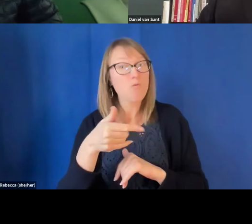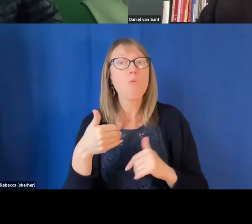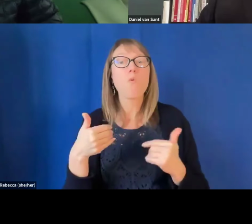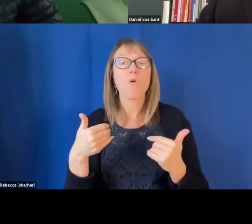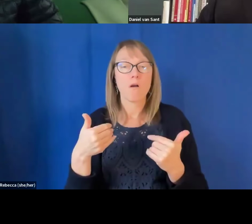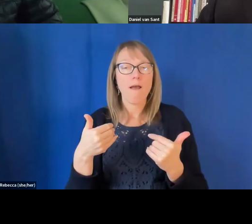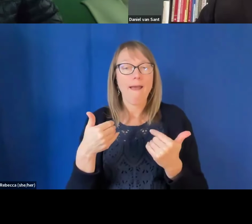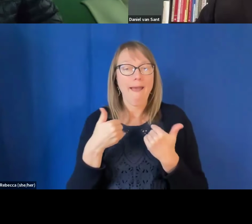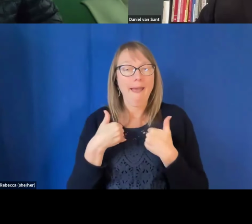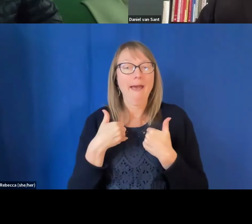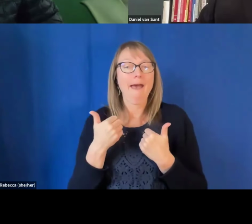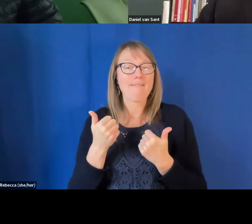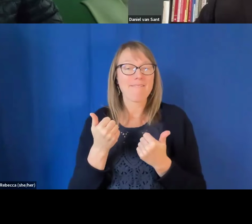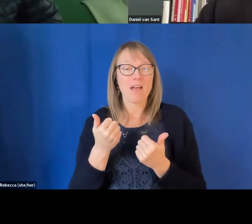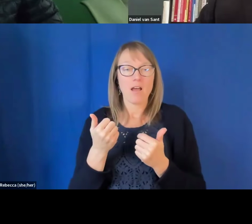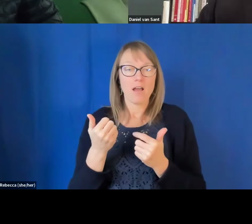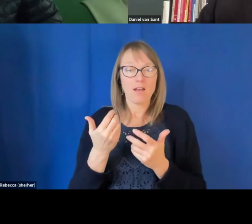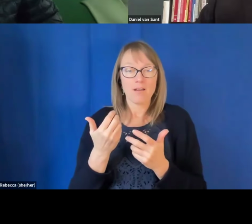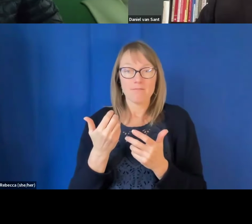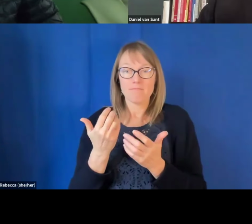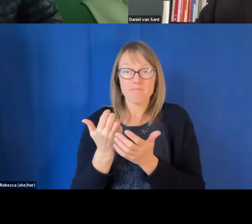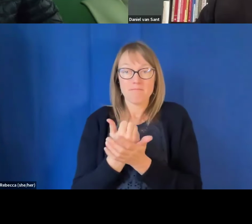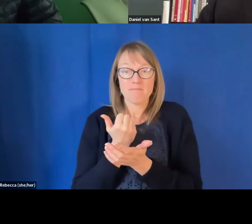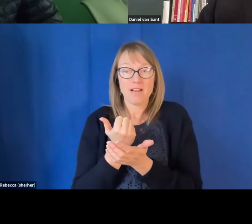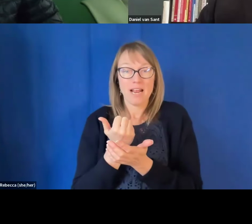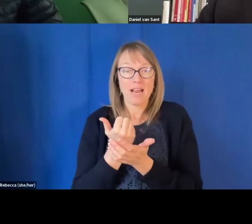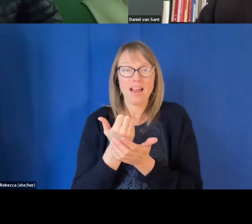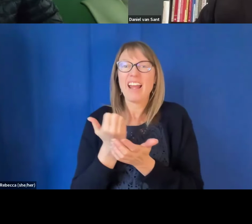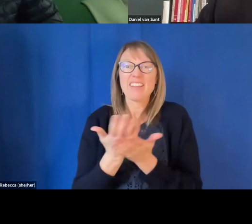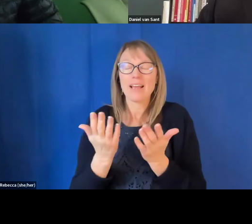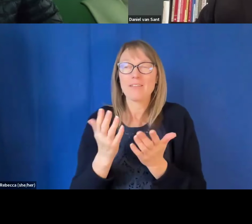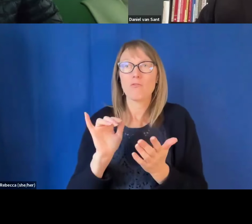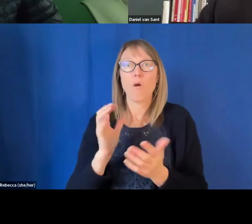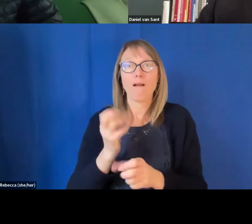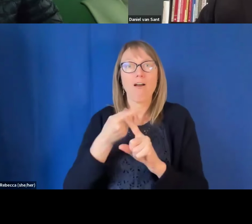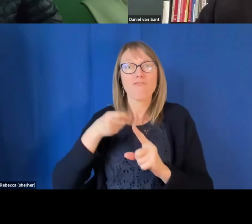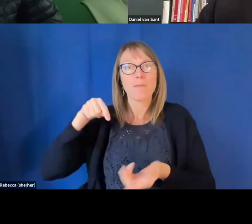with your network because the more people who are part of this conversation, the greater the impact we can create.